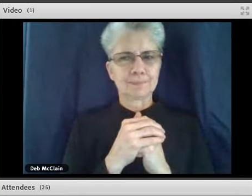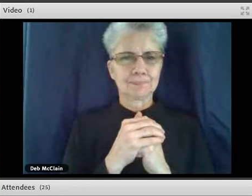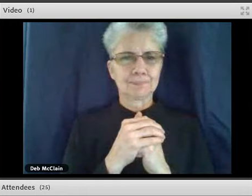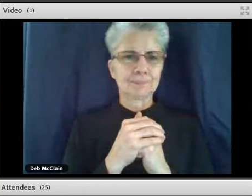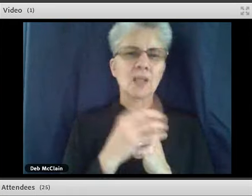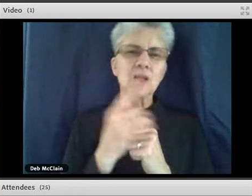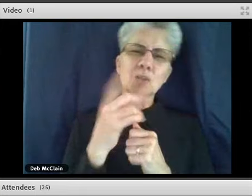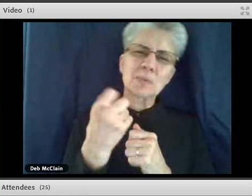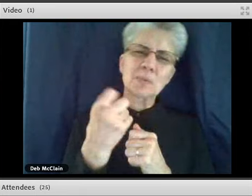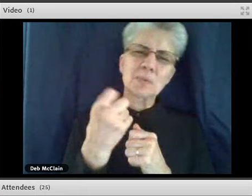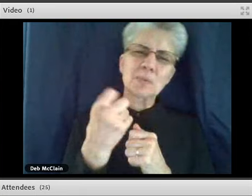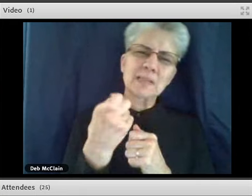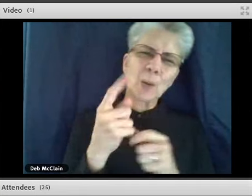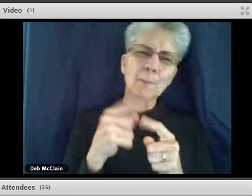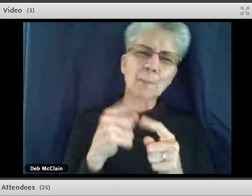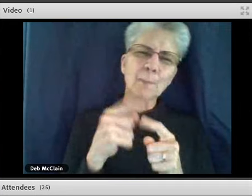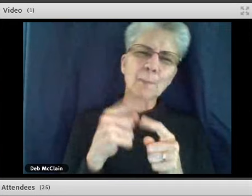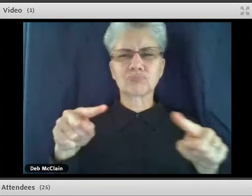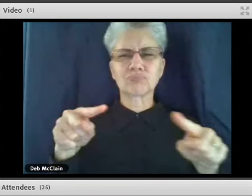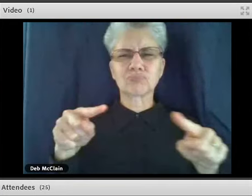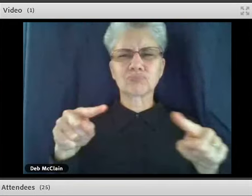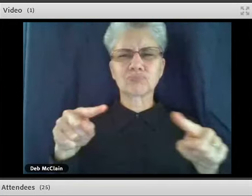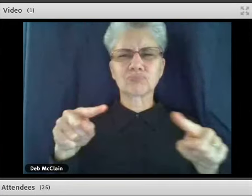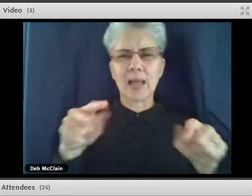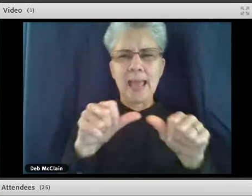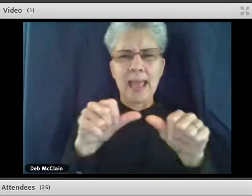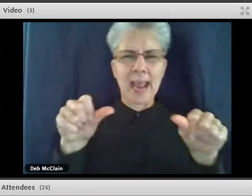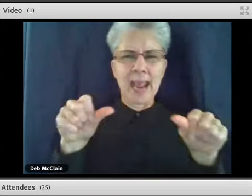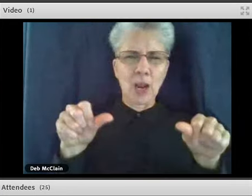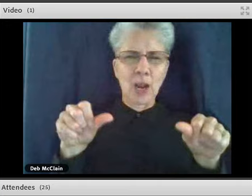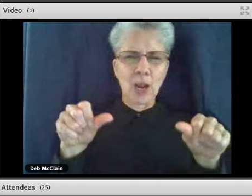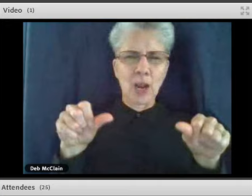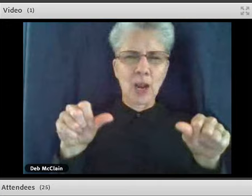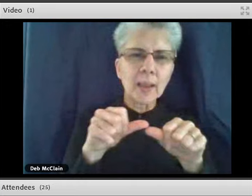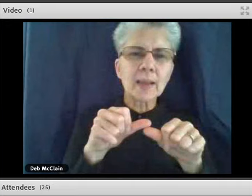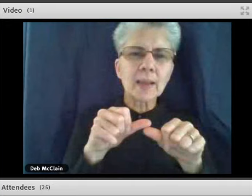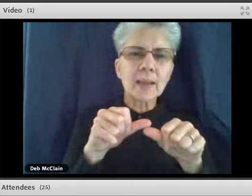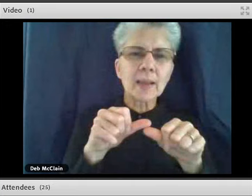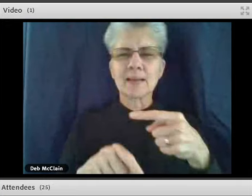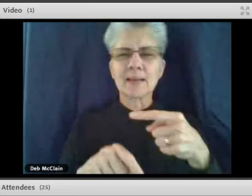but it's also related to education, right? So, again, it's just kind of such a wide-ranging area.